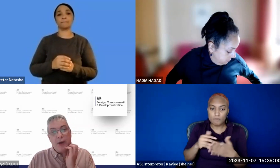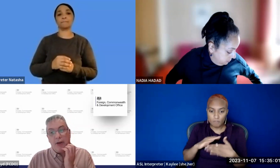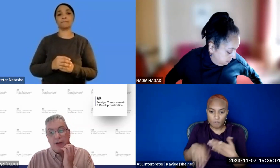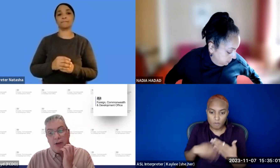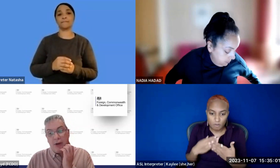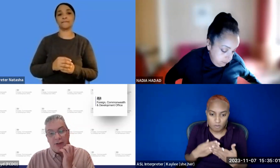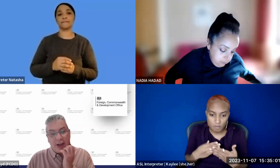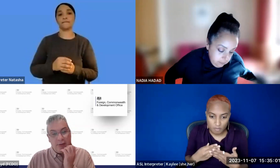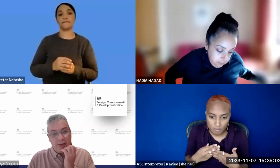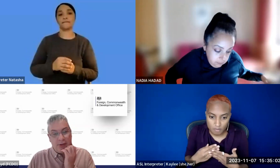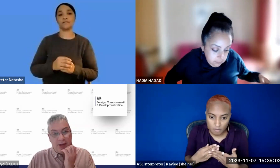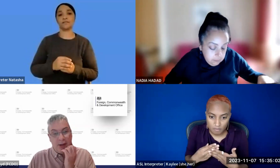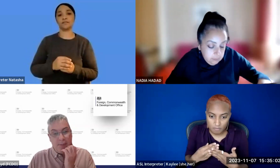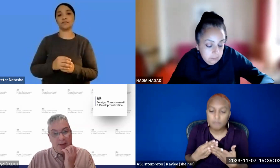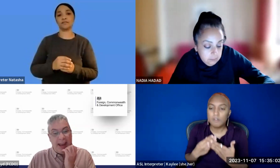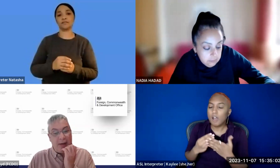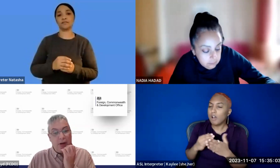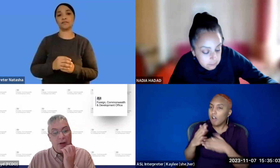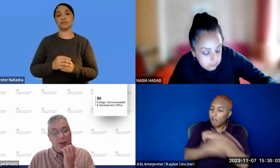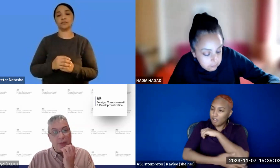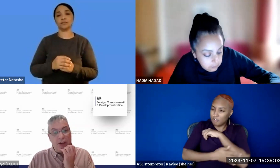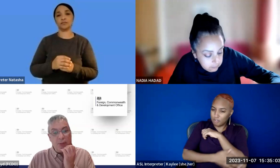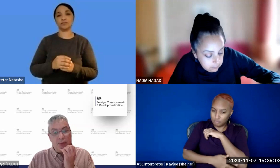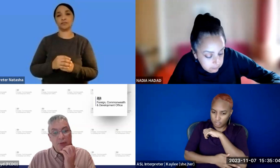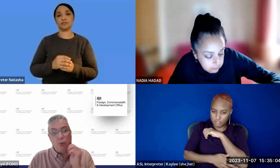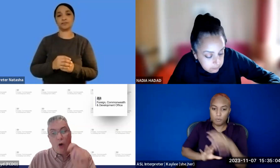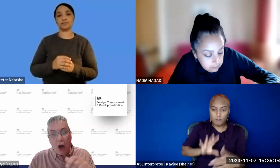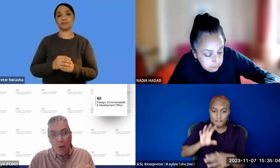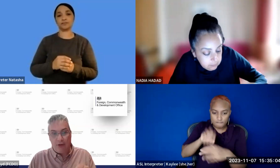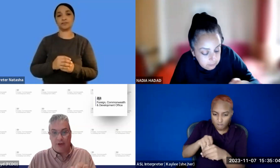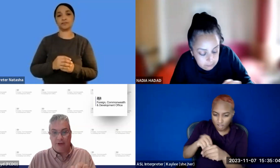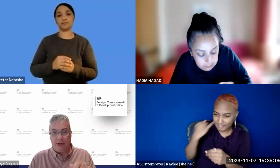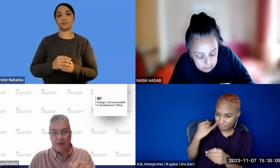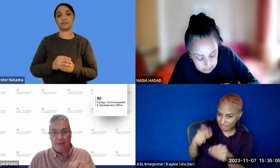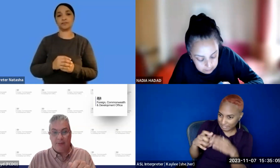The guide outlines the principles of why we should consult